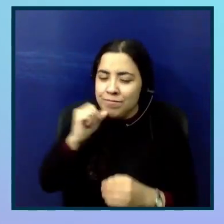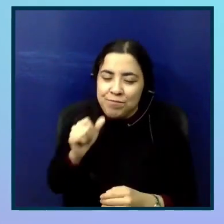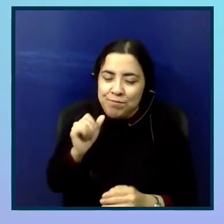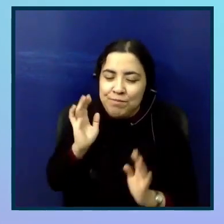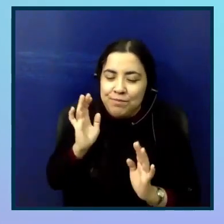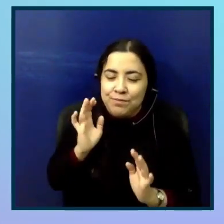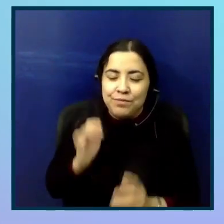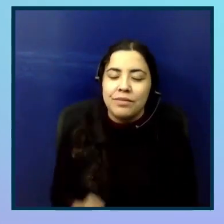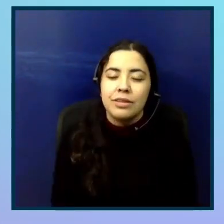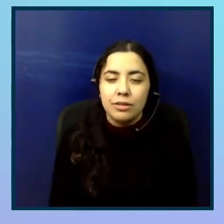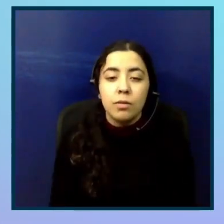Got it. Thank you.